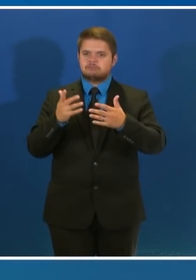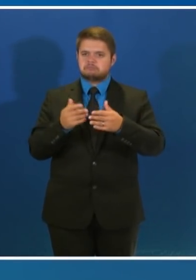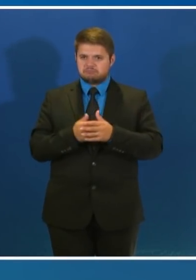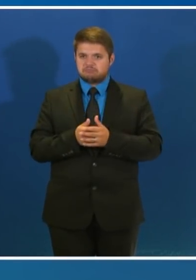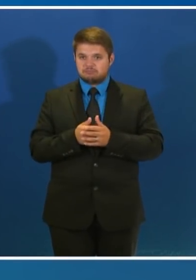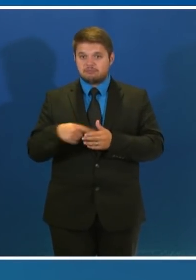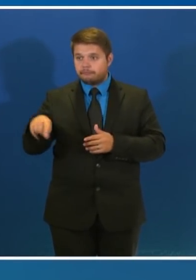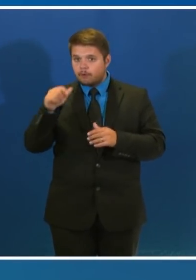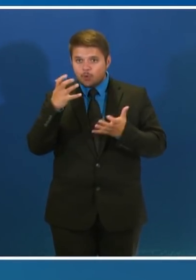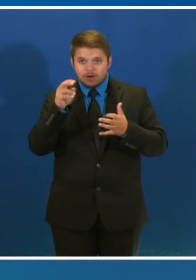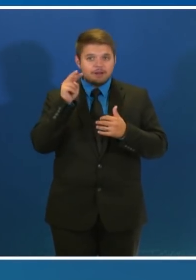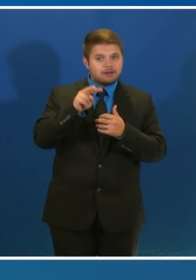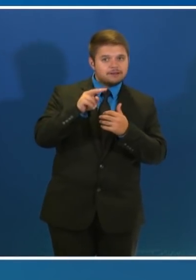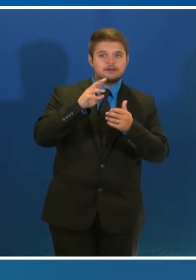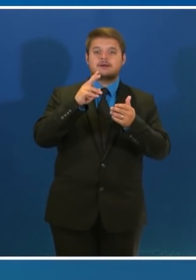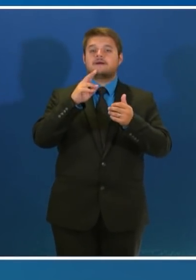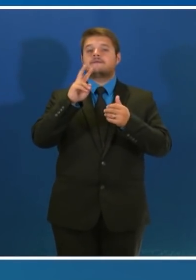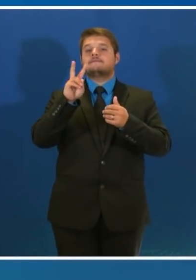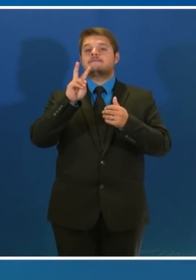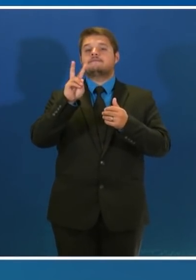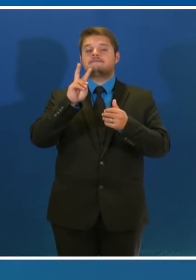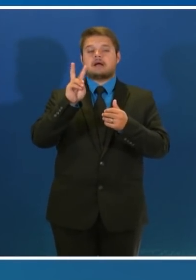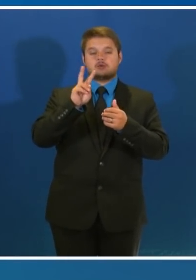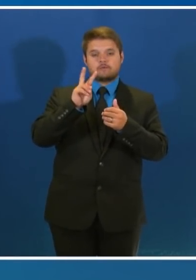Follow us on social media or visit are BeHeard Vancouver